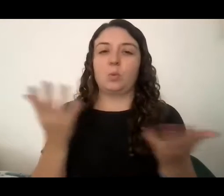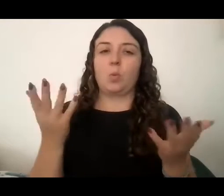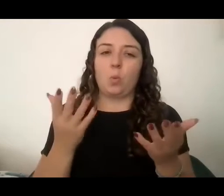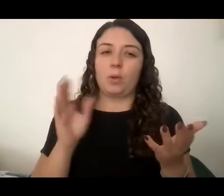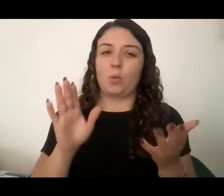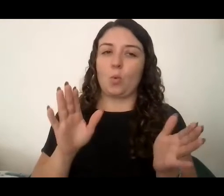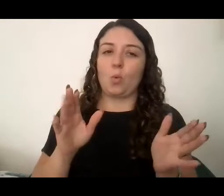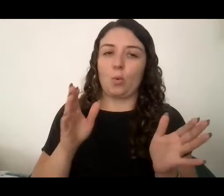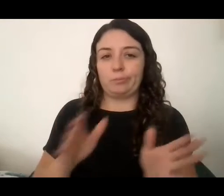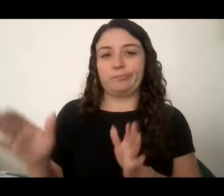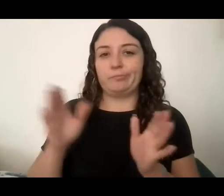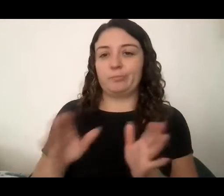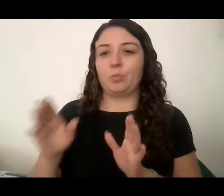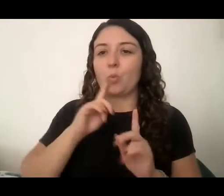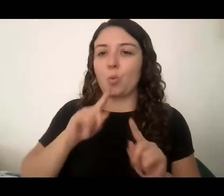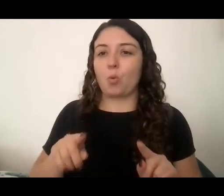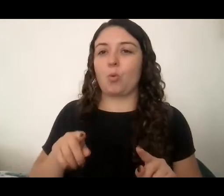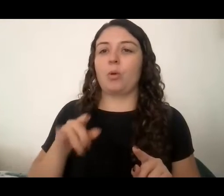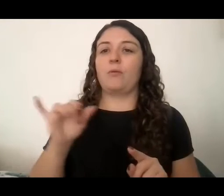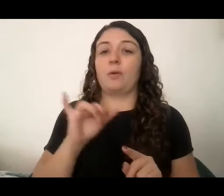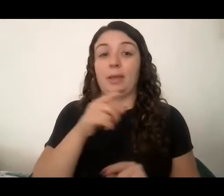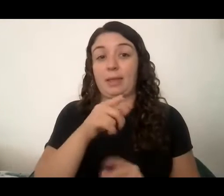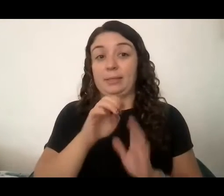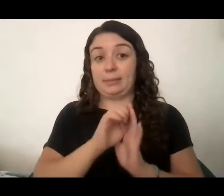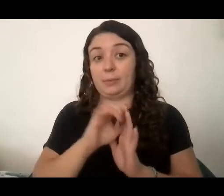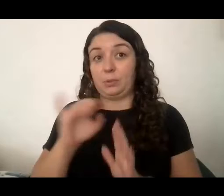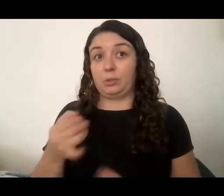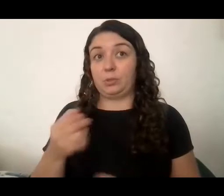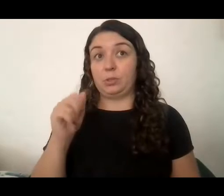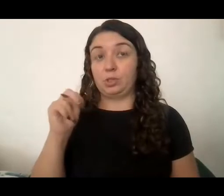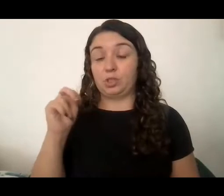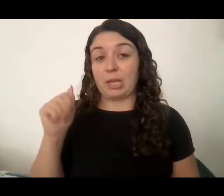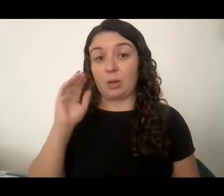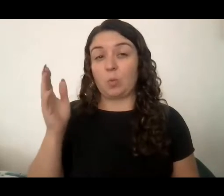So for somebody, like in Jana's case, who is projecting to have net earnings